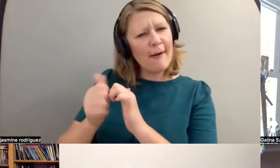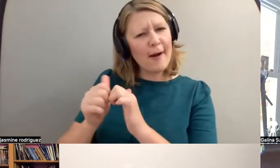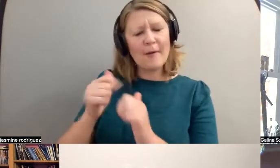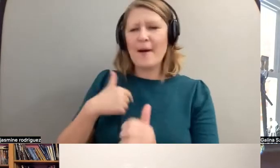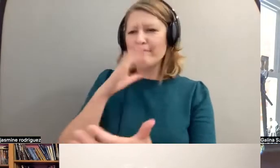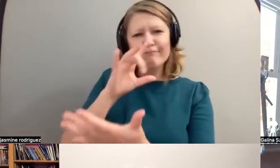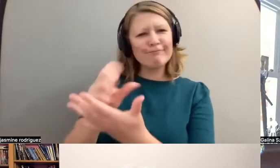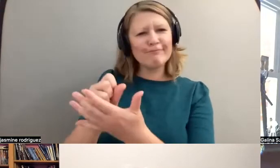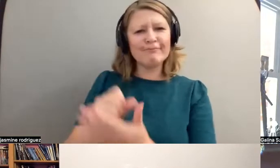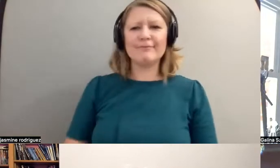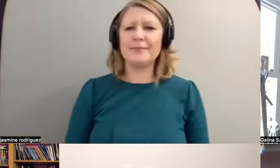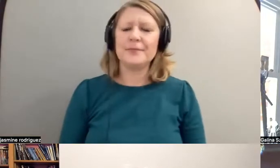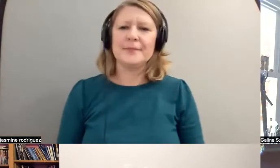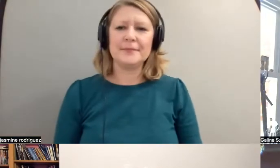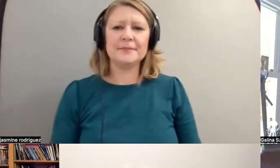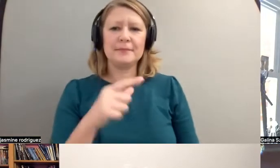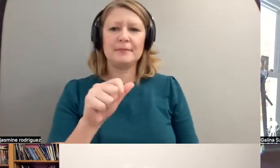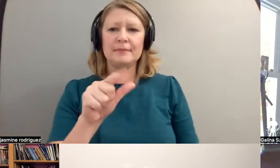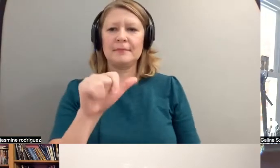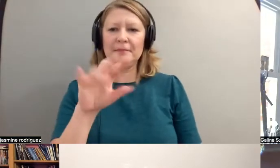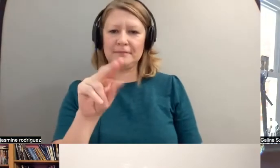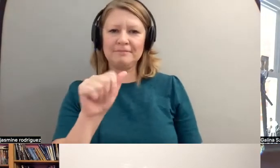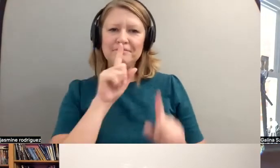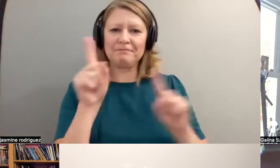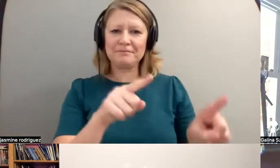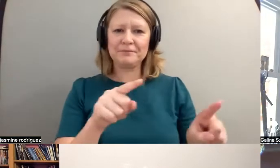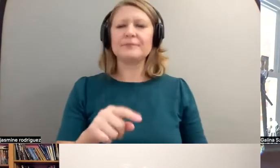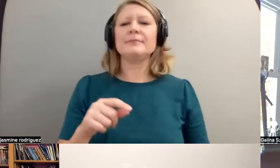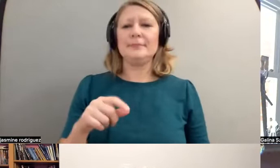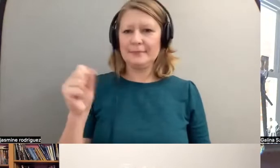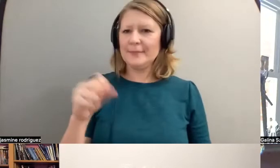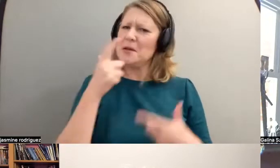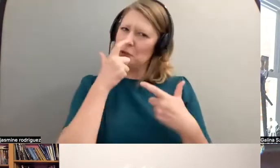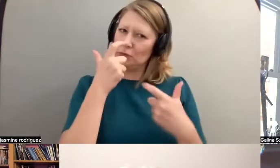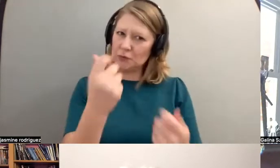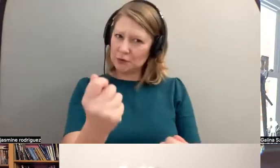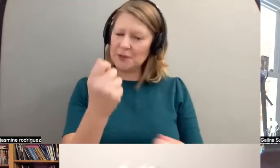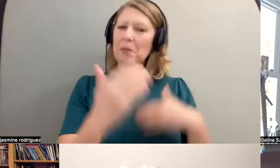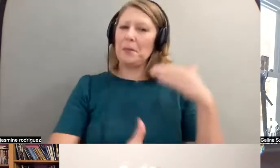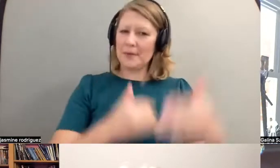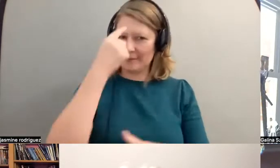It's a facinating process for me too. I never really